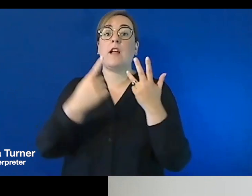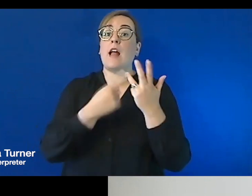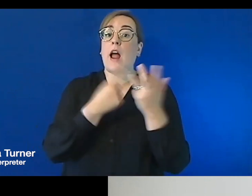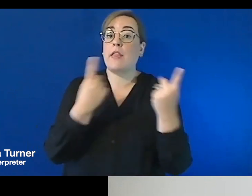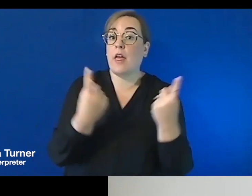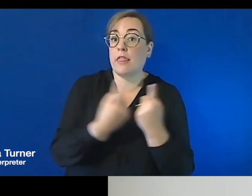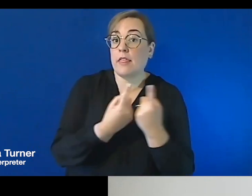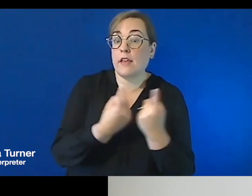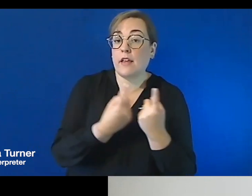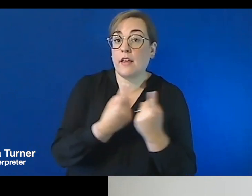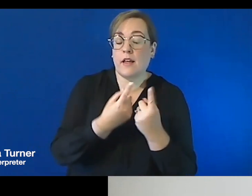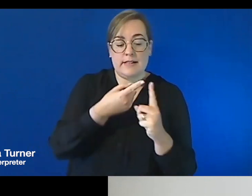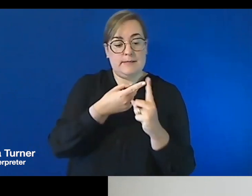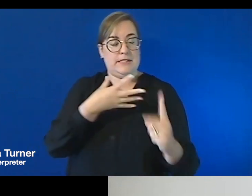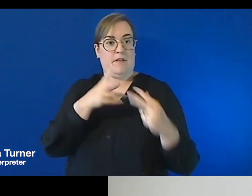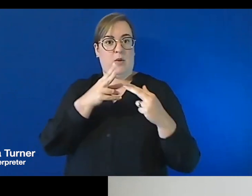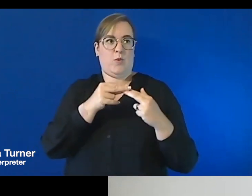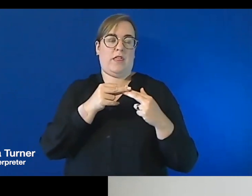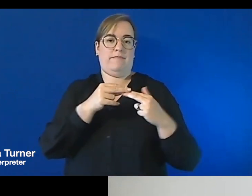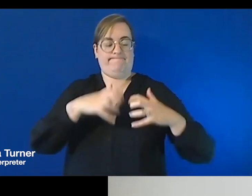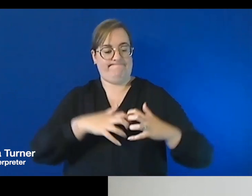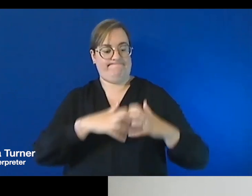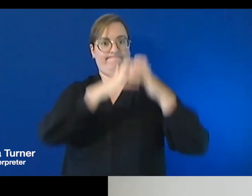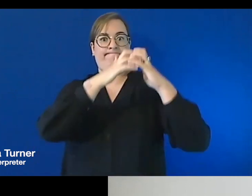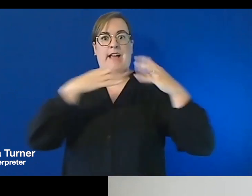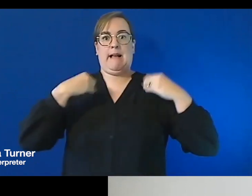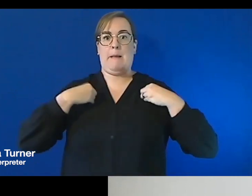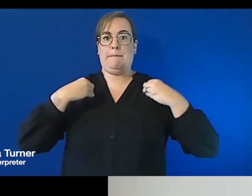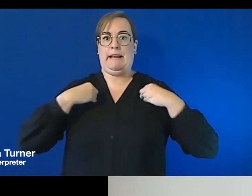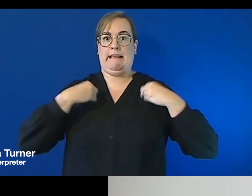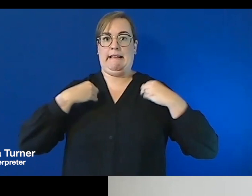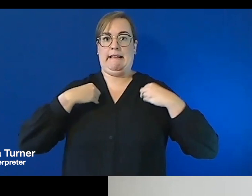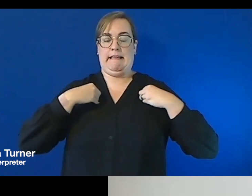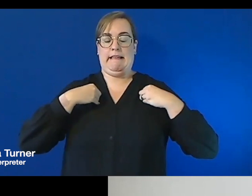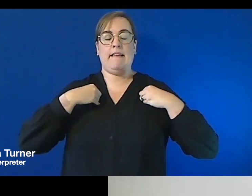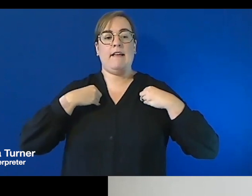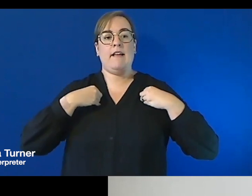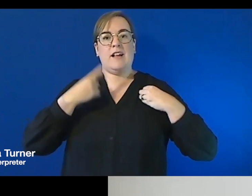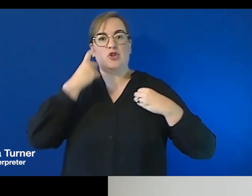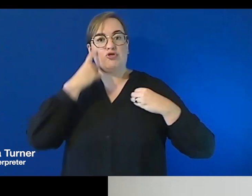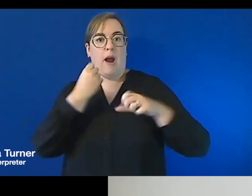startups in companies looking for a funding in inclusive space, unfortunately one other problem